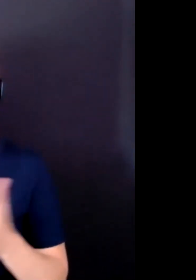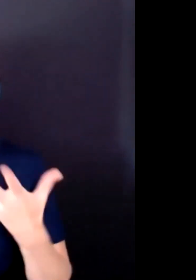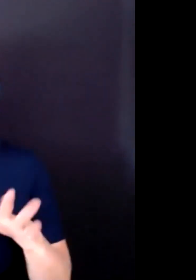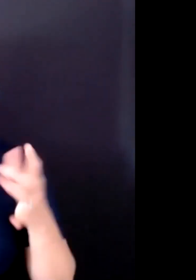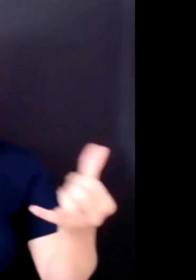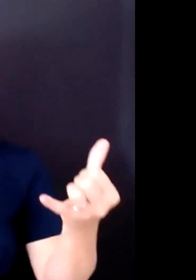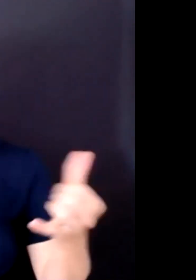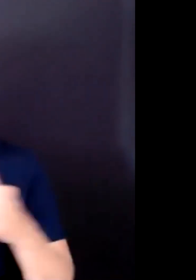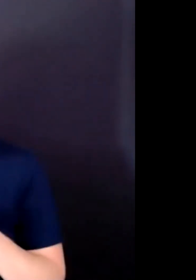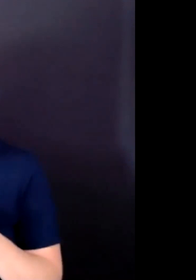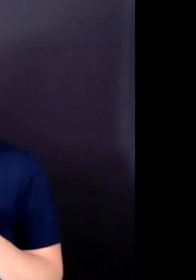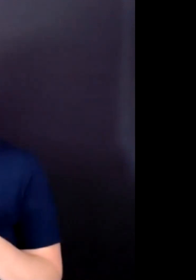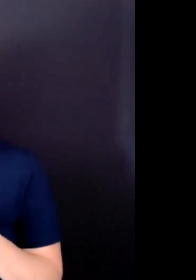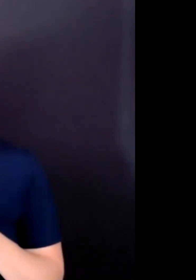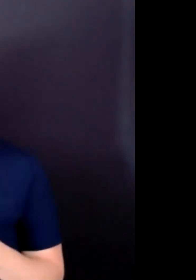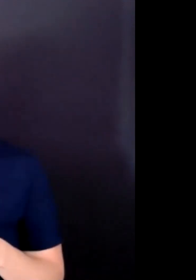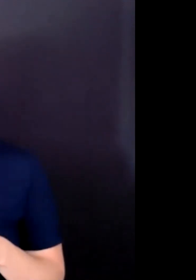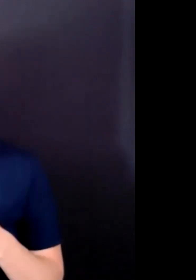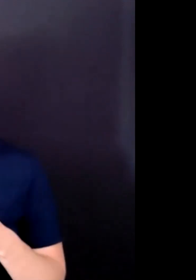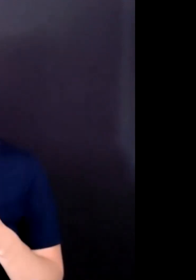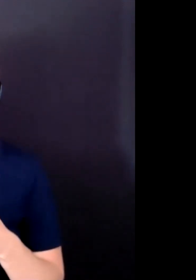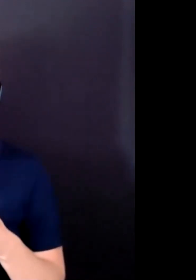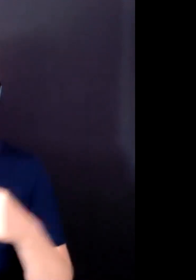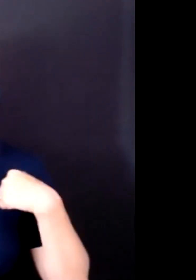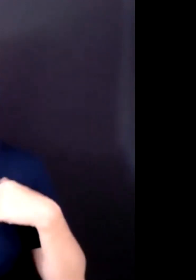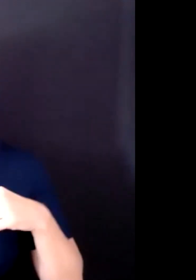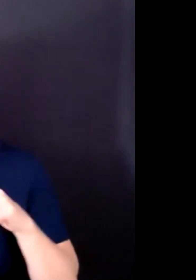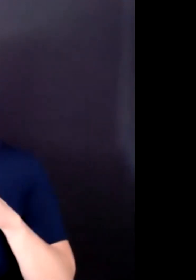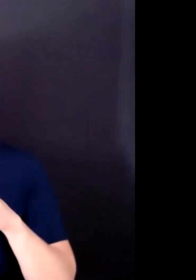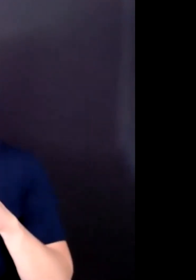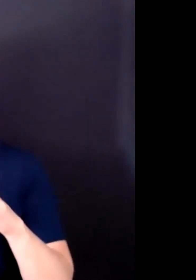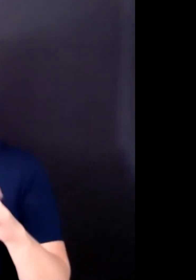we will be having these quarterly webinars on various topics.